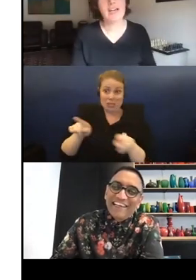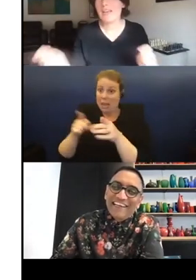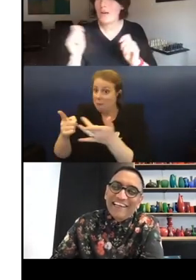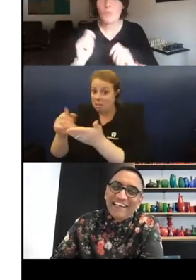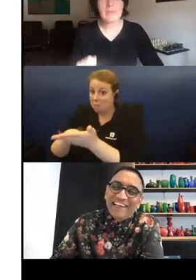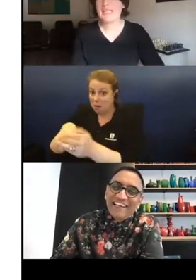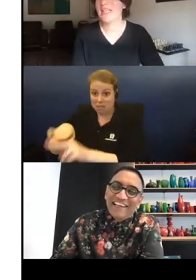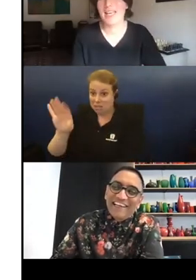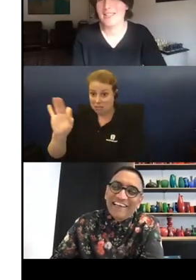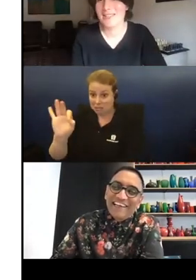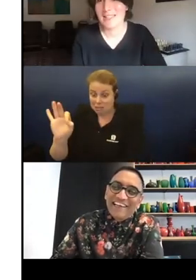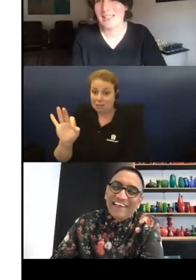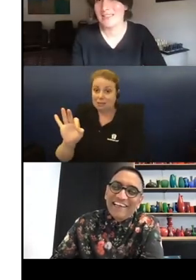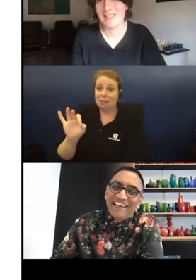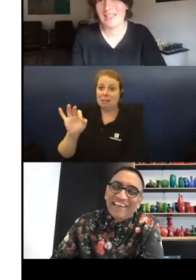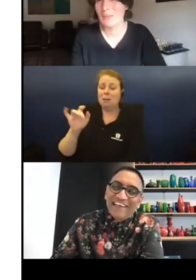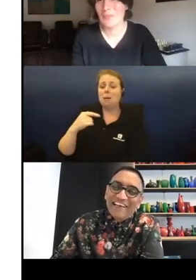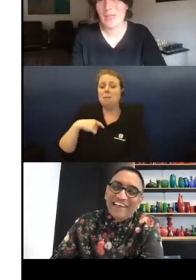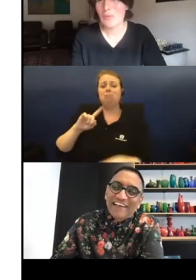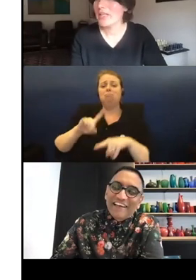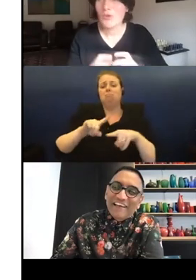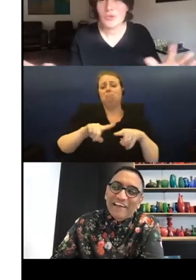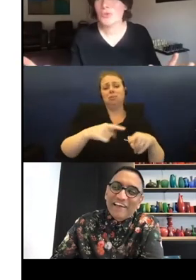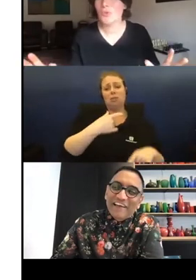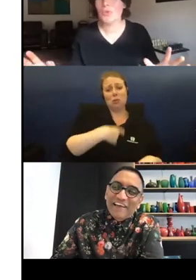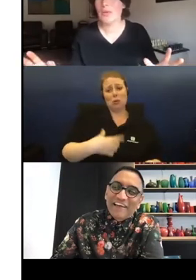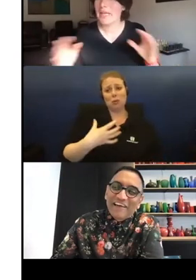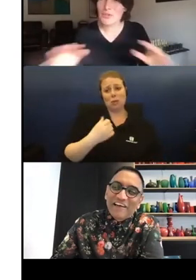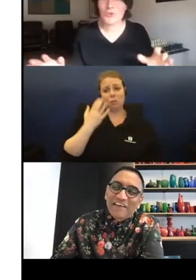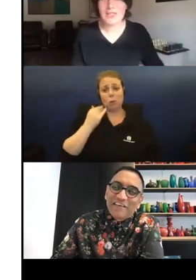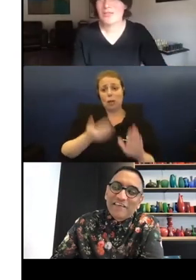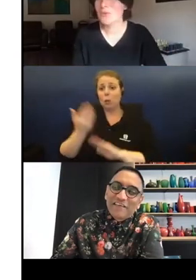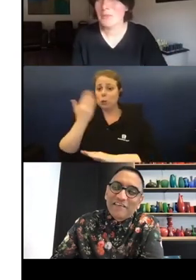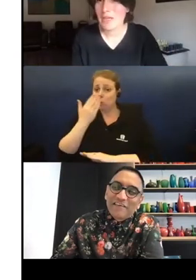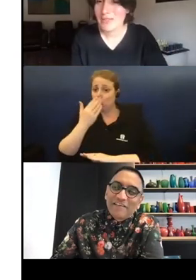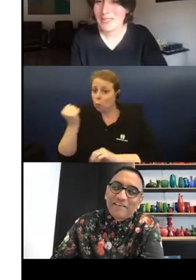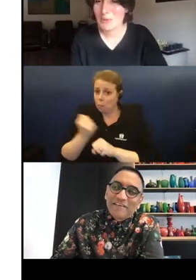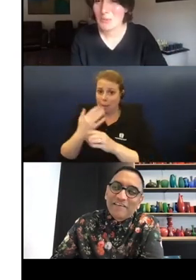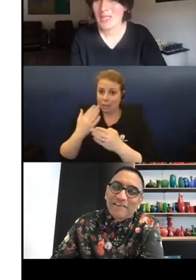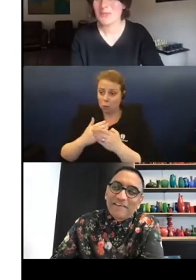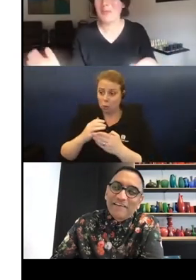i wear many hats and um when i go to school i make sure that i don't want to embarrass them too much